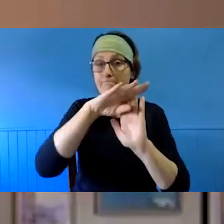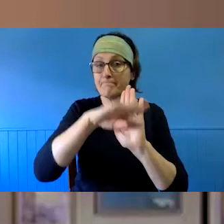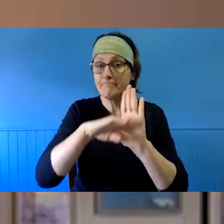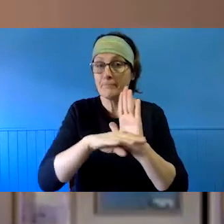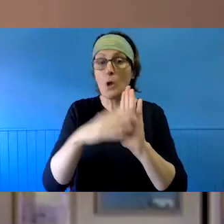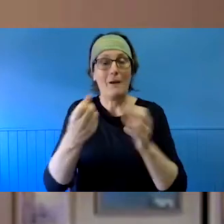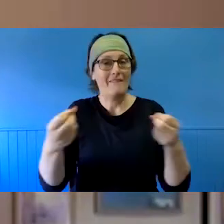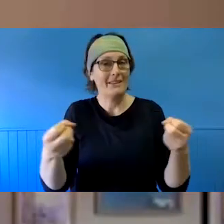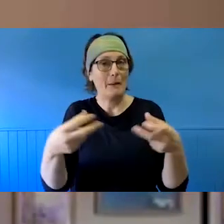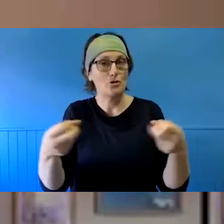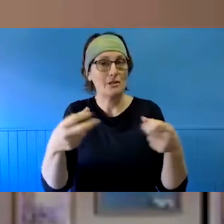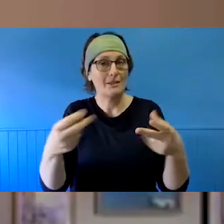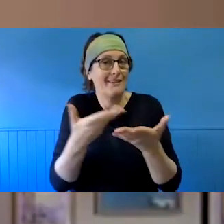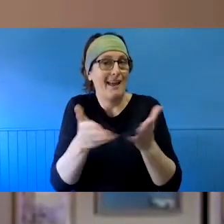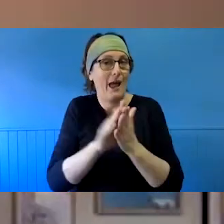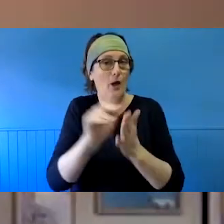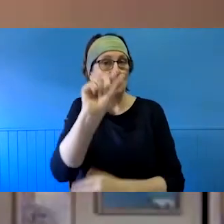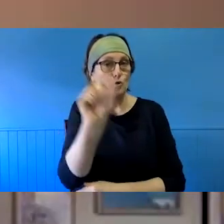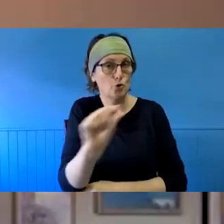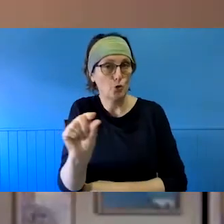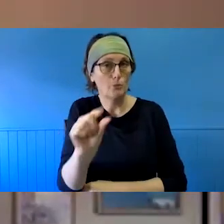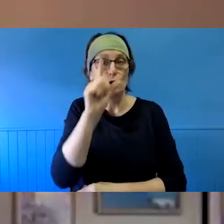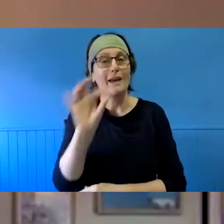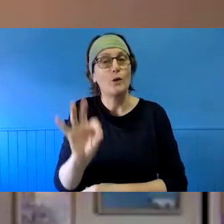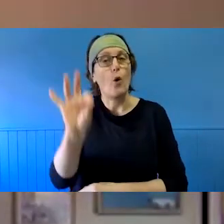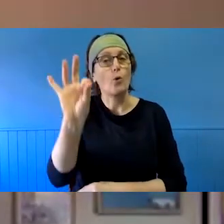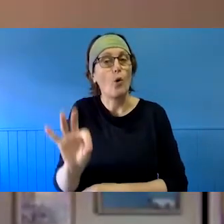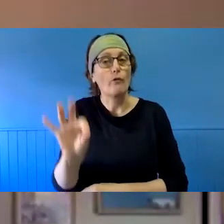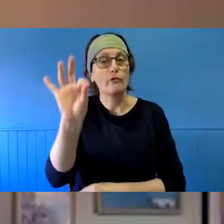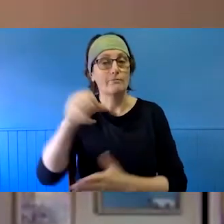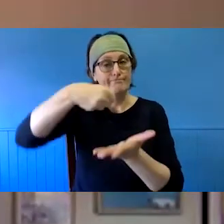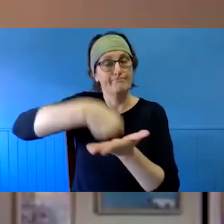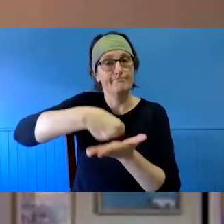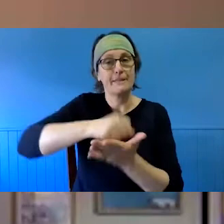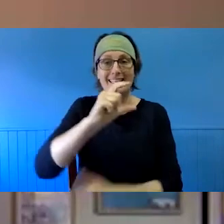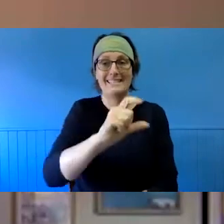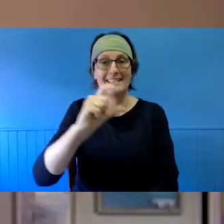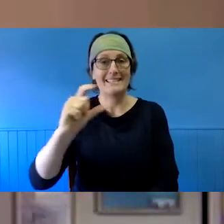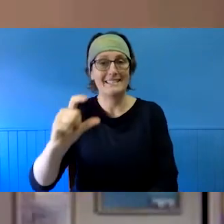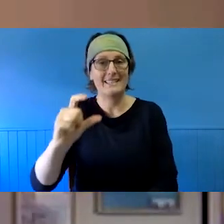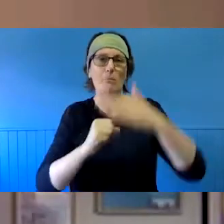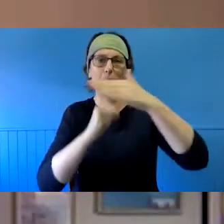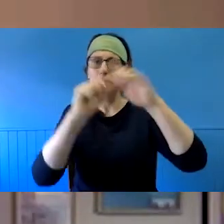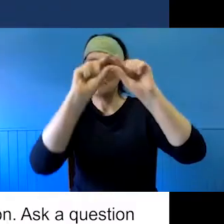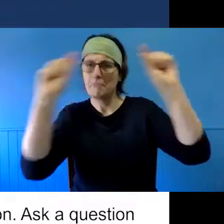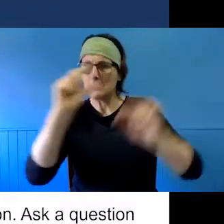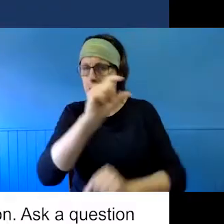captioning is available via Zoom and can be toggled on and off using the "CC" button at the top or bottom of your screen.